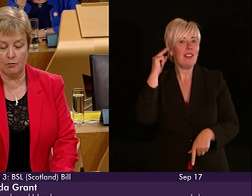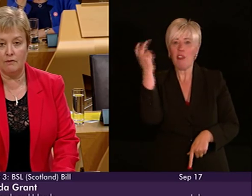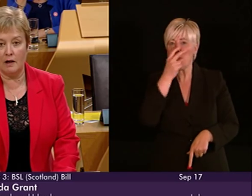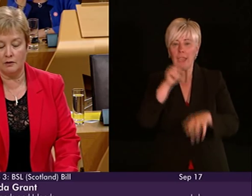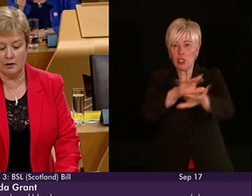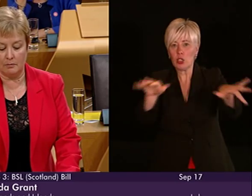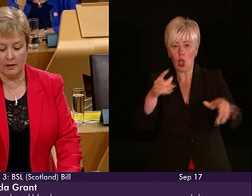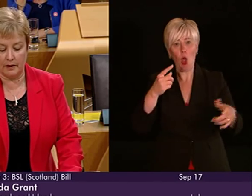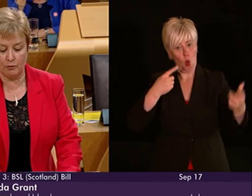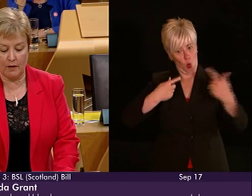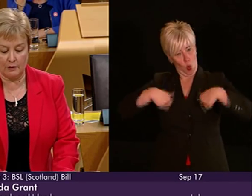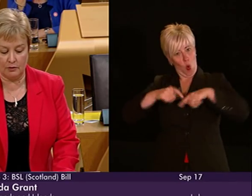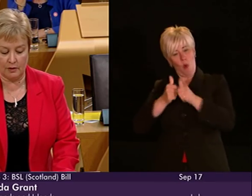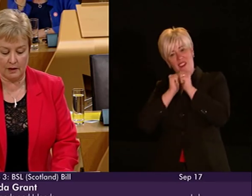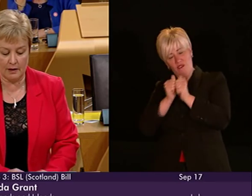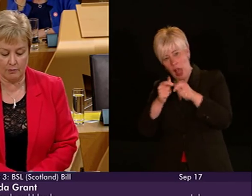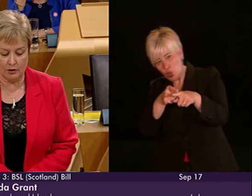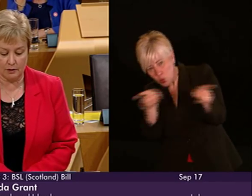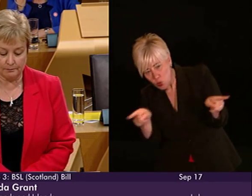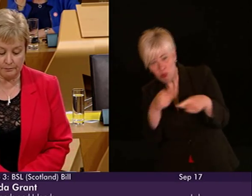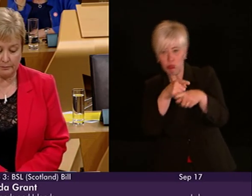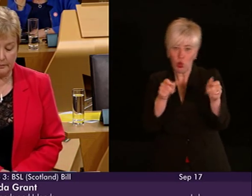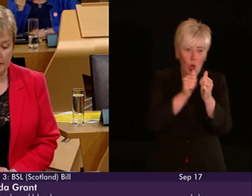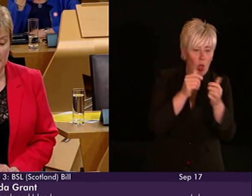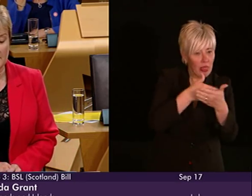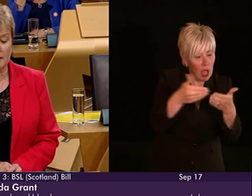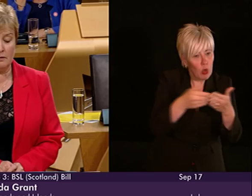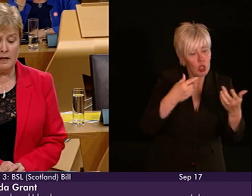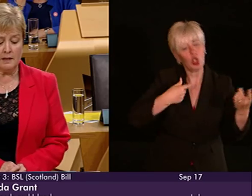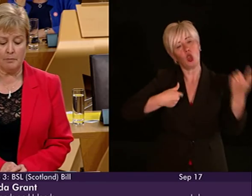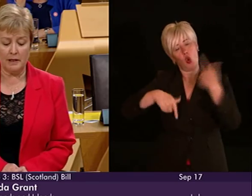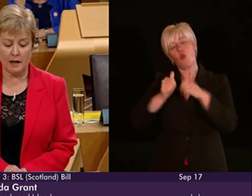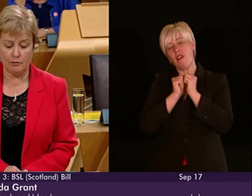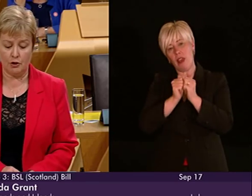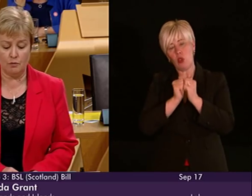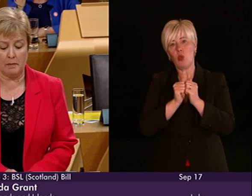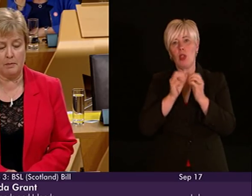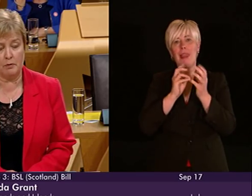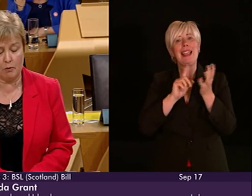community that we value them and their language. BSL is the main language that is used by people